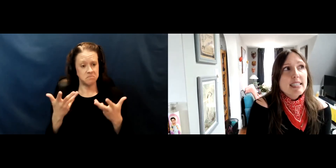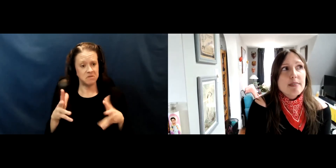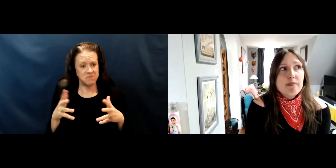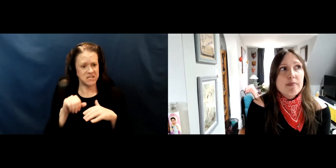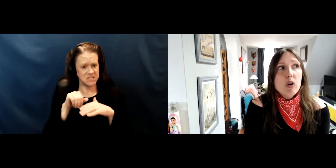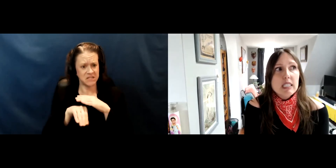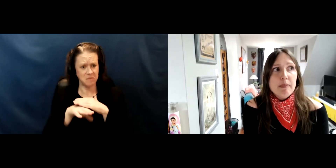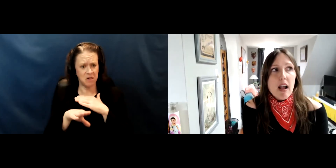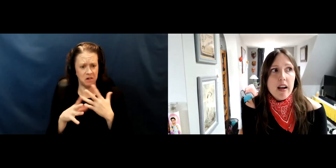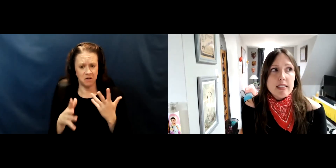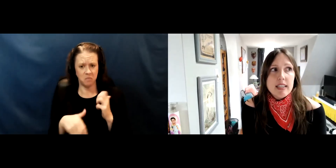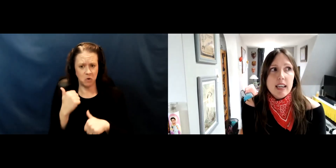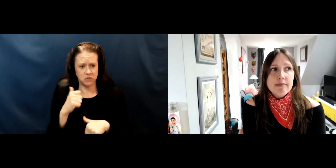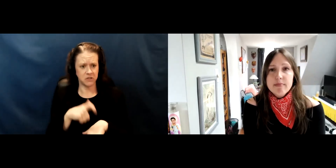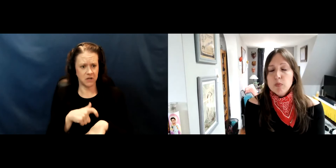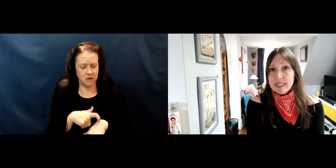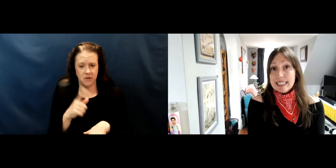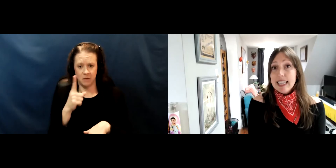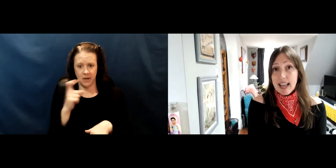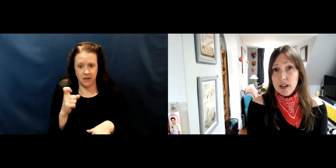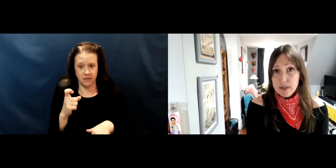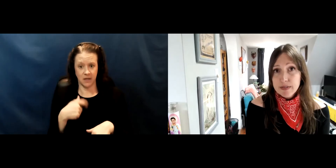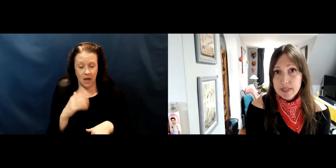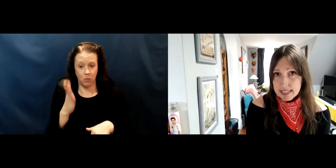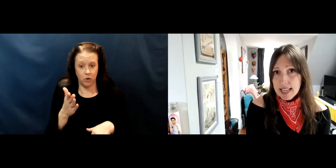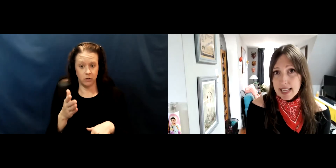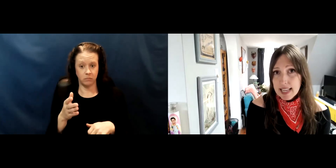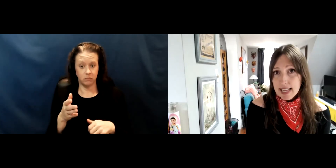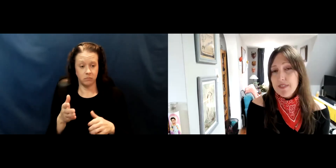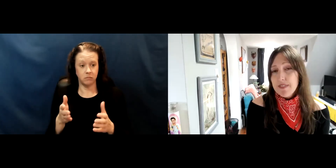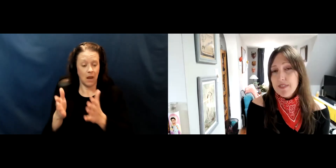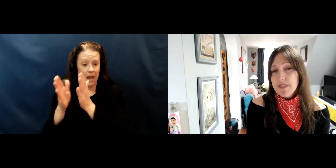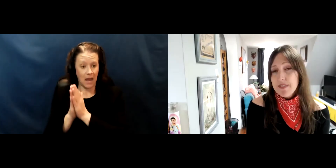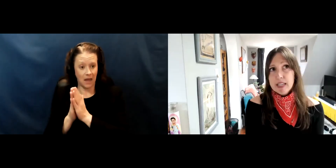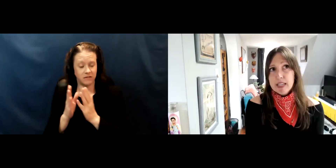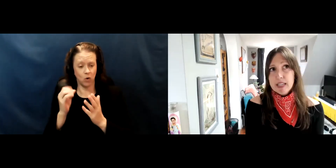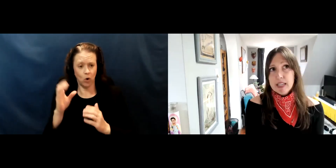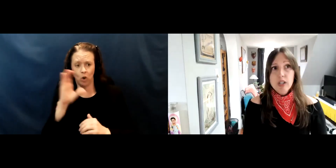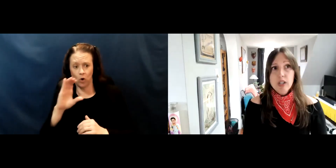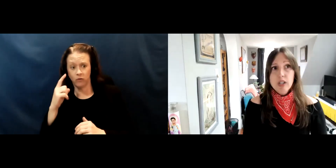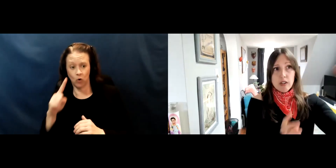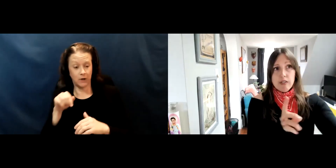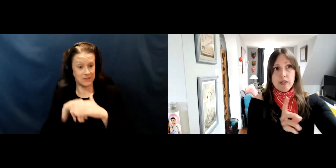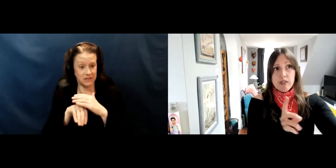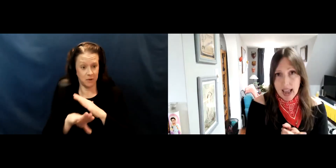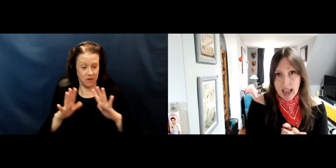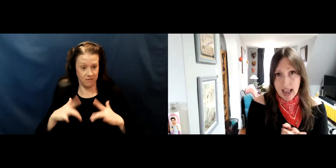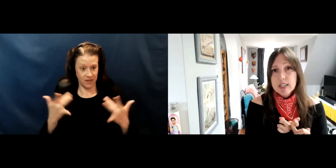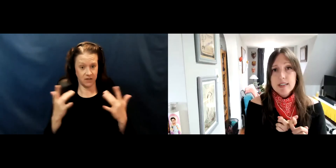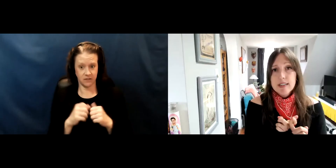accessible events, make sure to find the captions, you know. It's